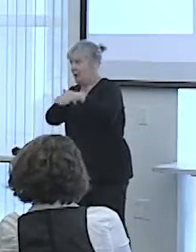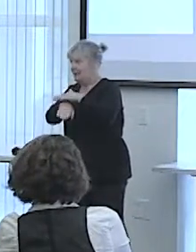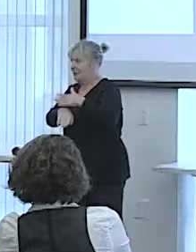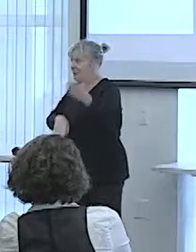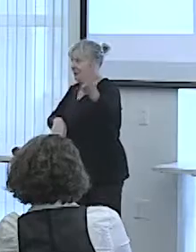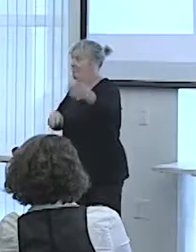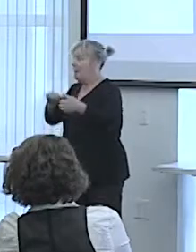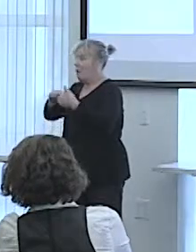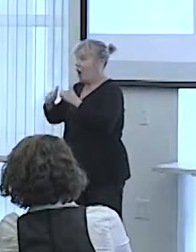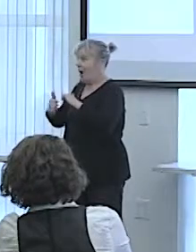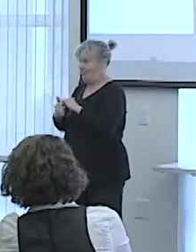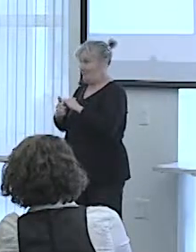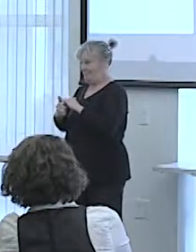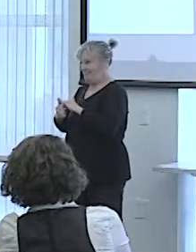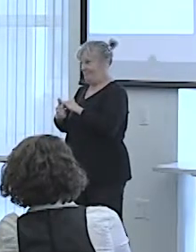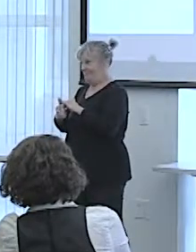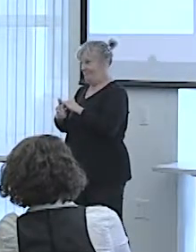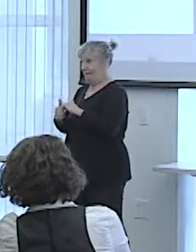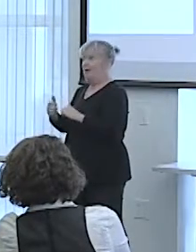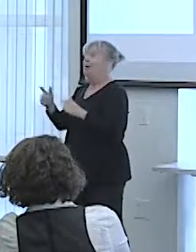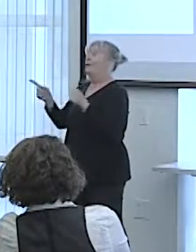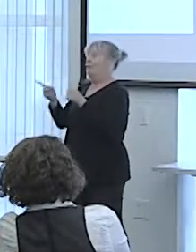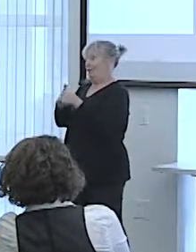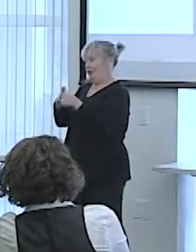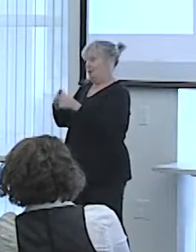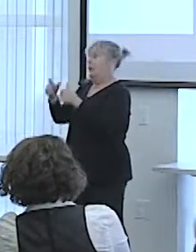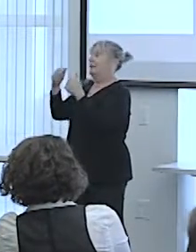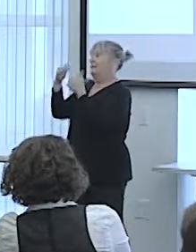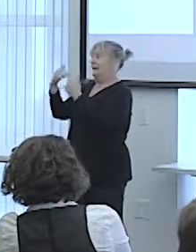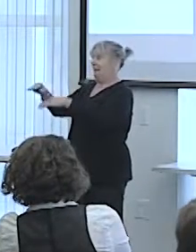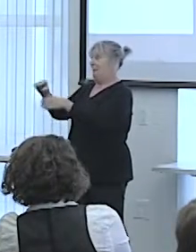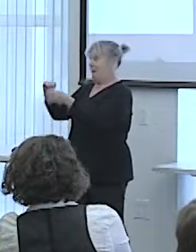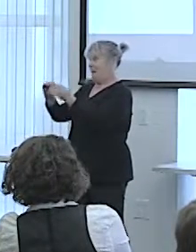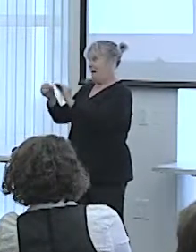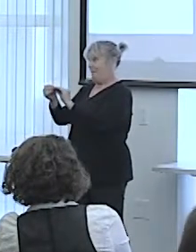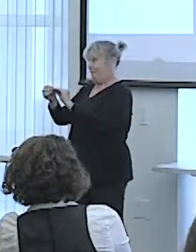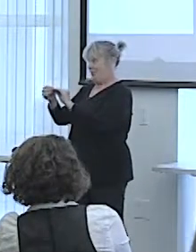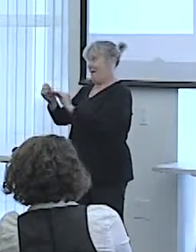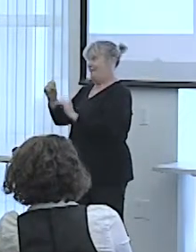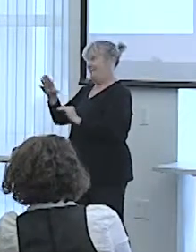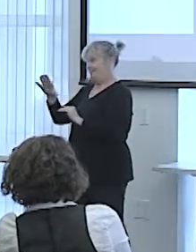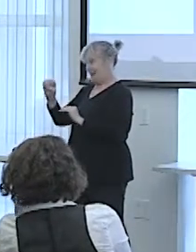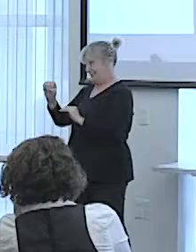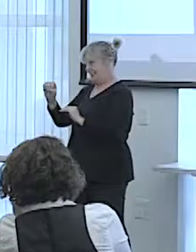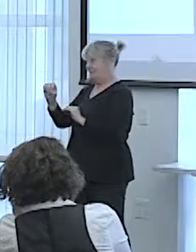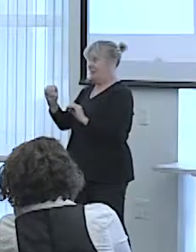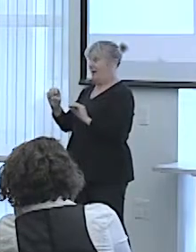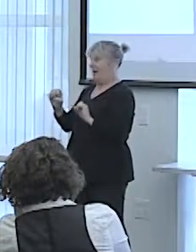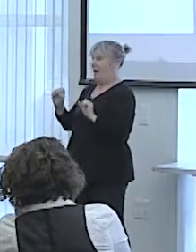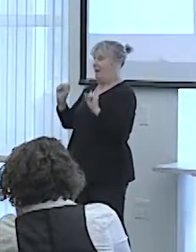there's a very limited number of spaces that would even take kink things or at somebody's private home